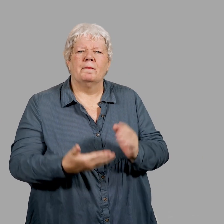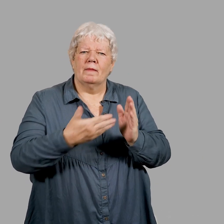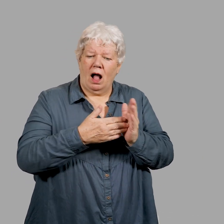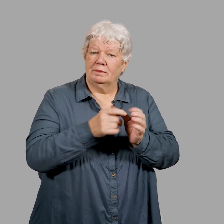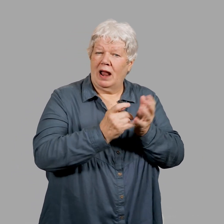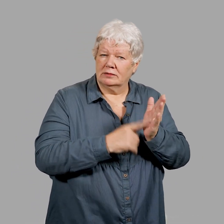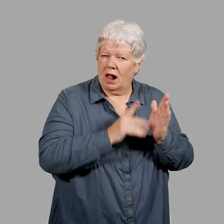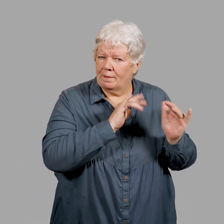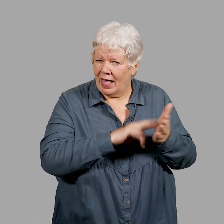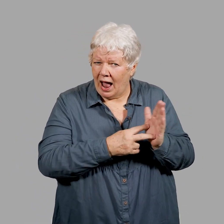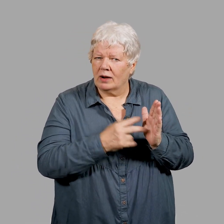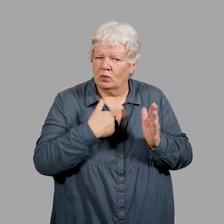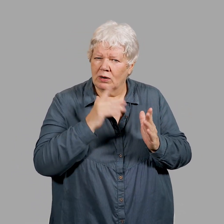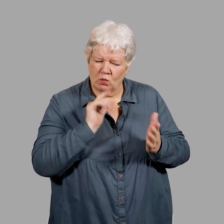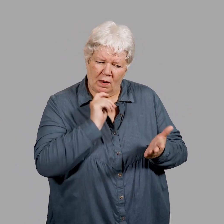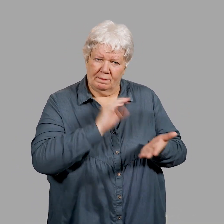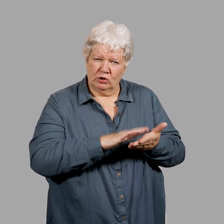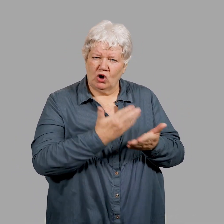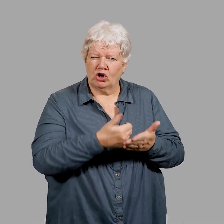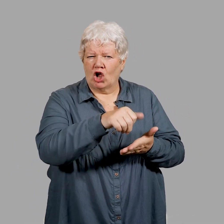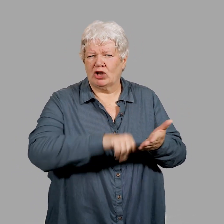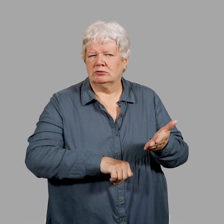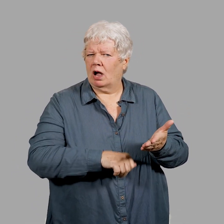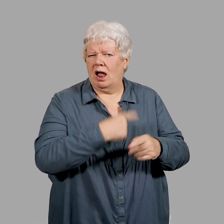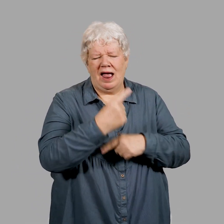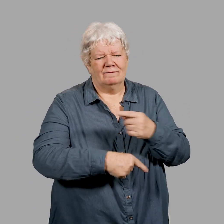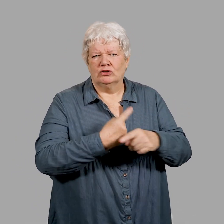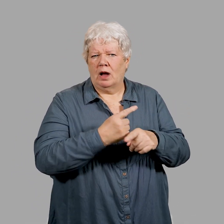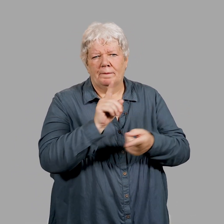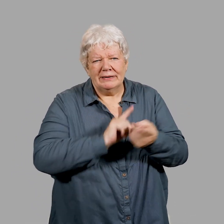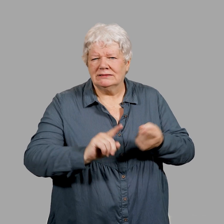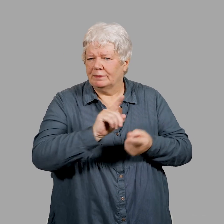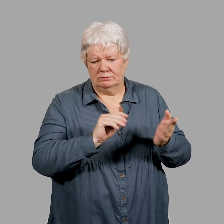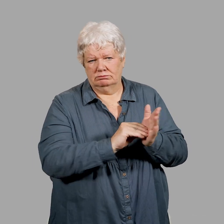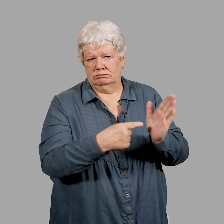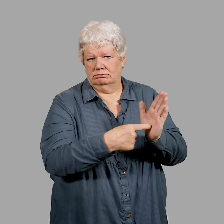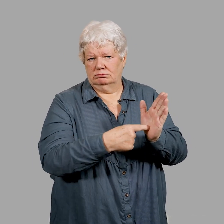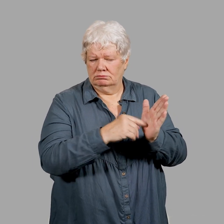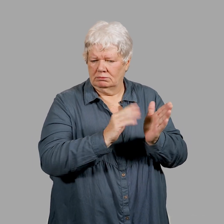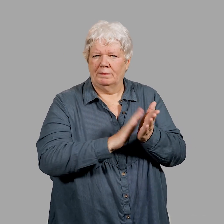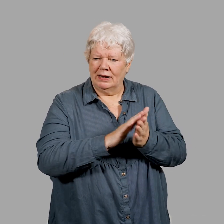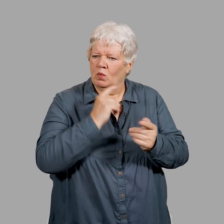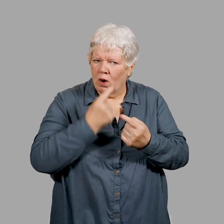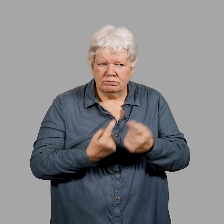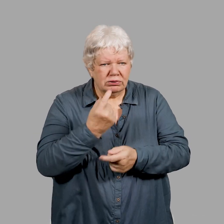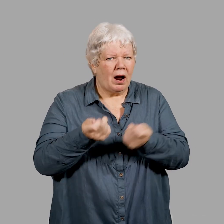Maintain the BSLP as a regular standing item at UHI inclusive practice leads meetings and report annually